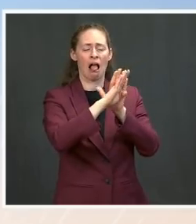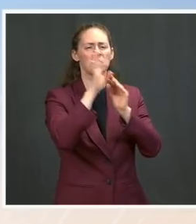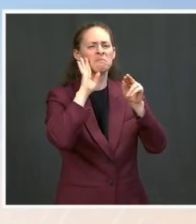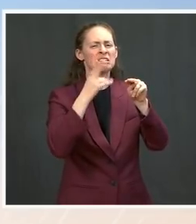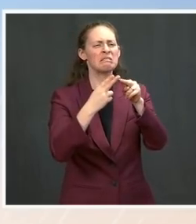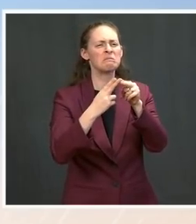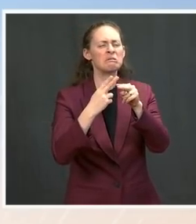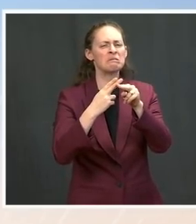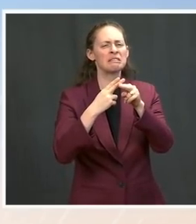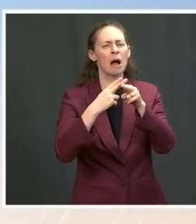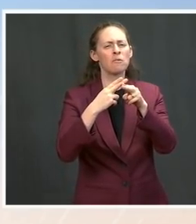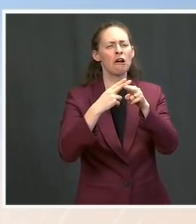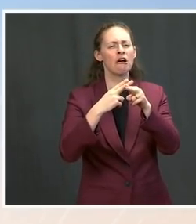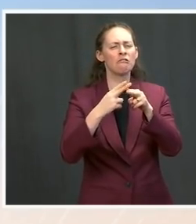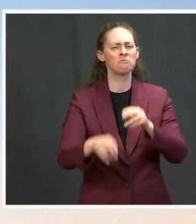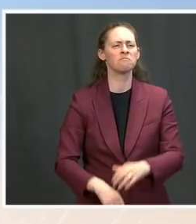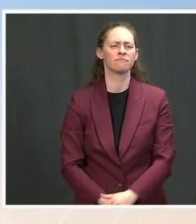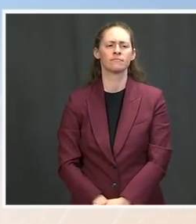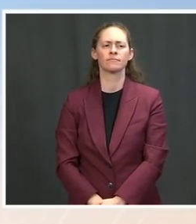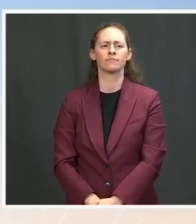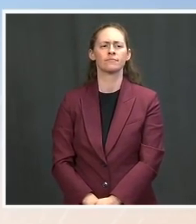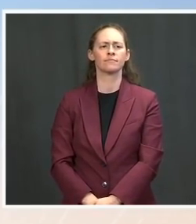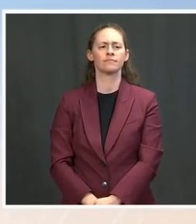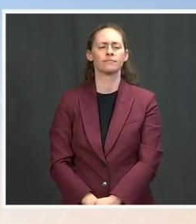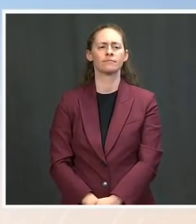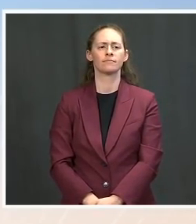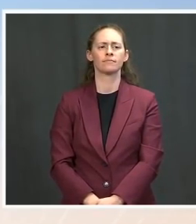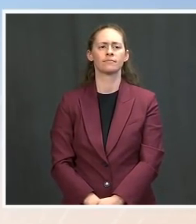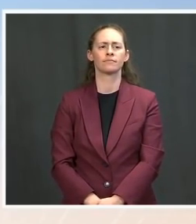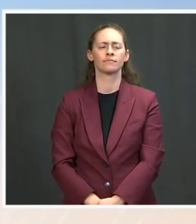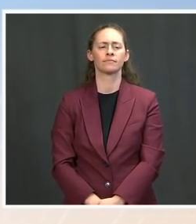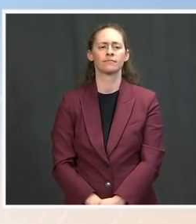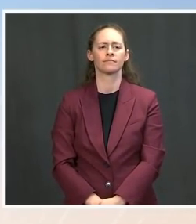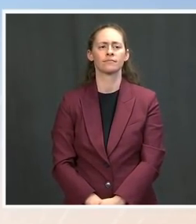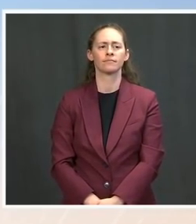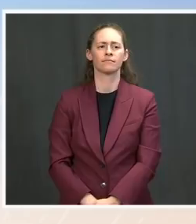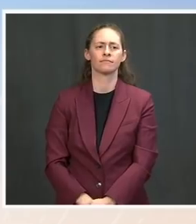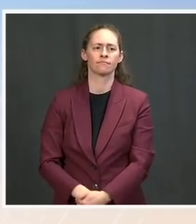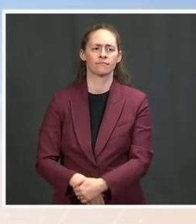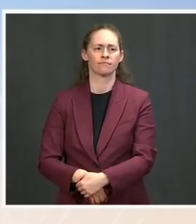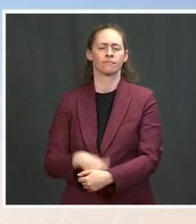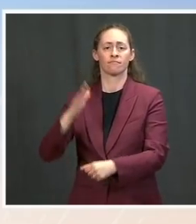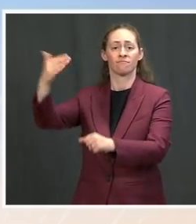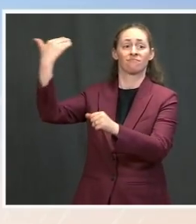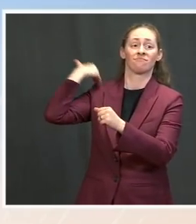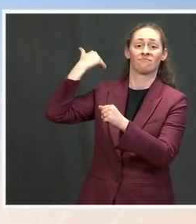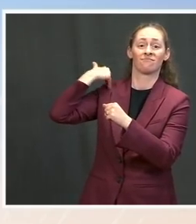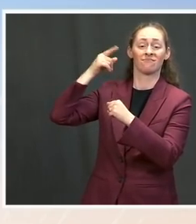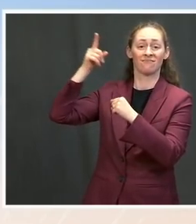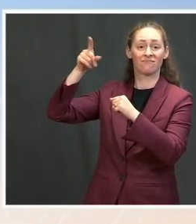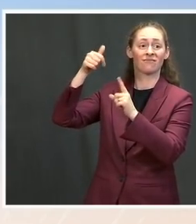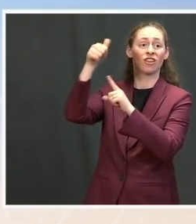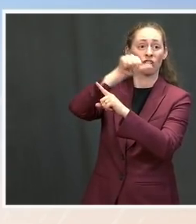for repeatedly sharing its views on what rates should do. Secretary Yellen is expressing her view